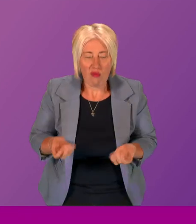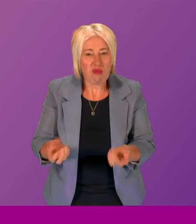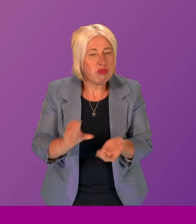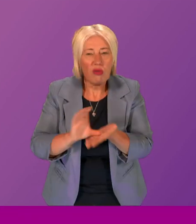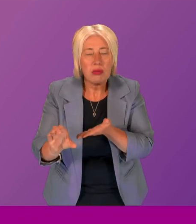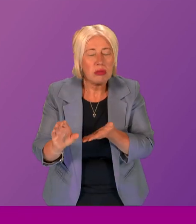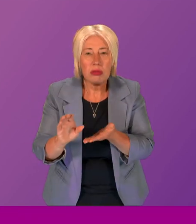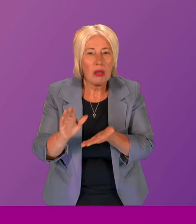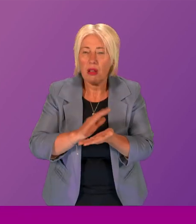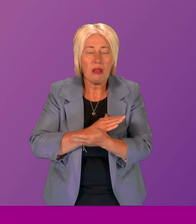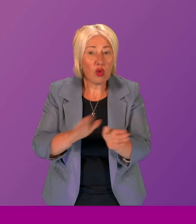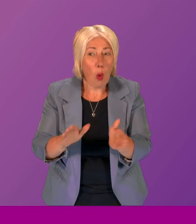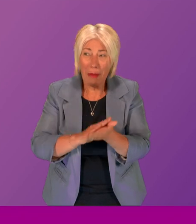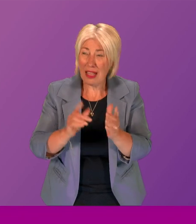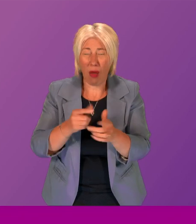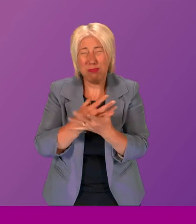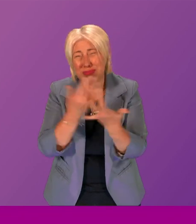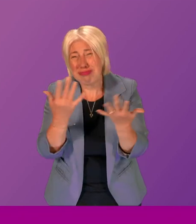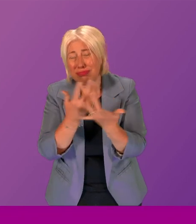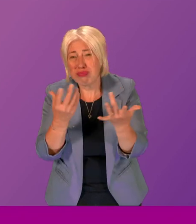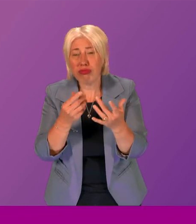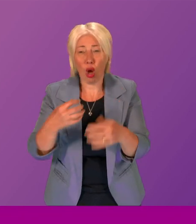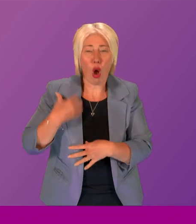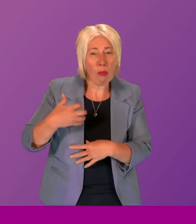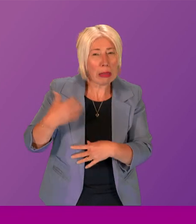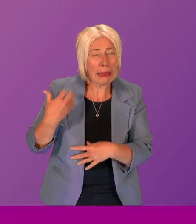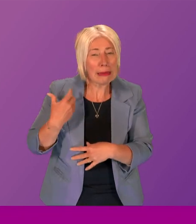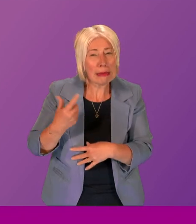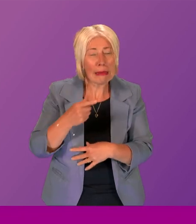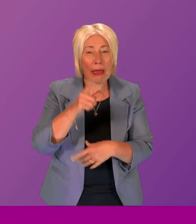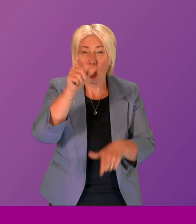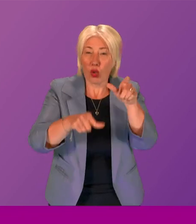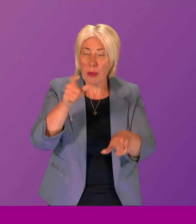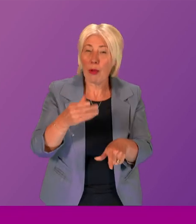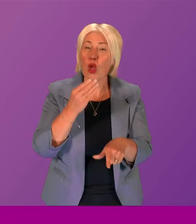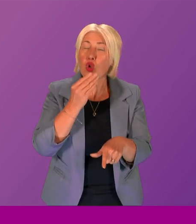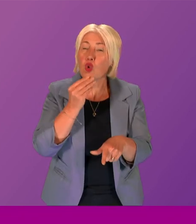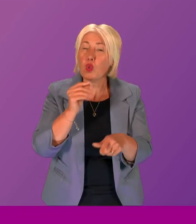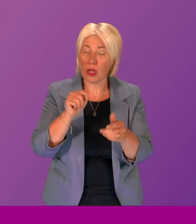of malicious complaints. Humza Yousaf’s law could be weaponised against people with opposing views.